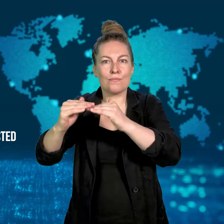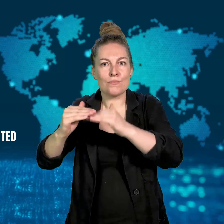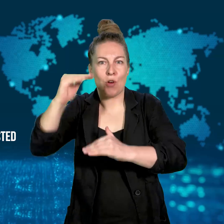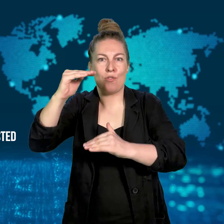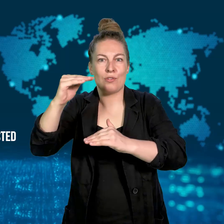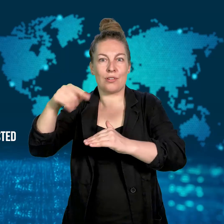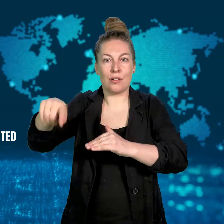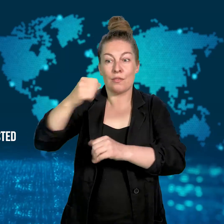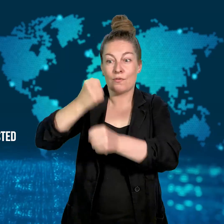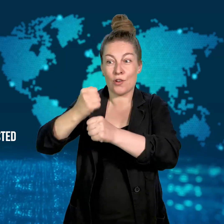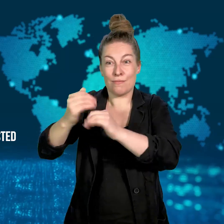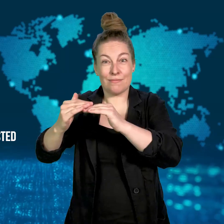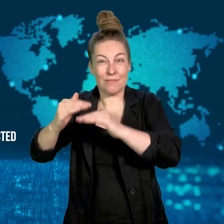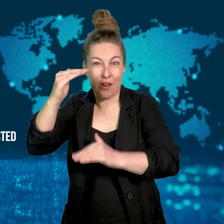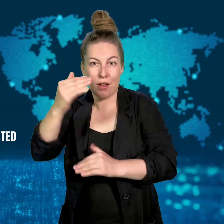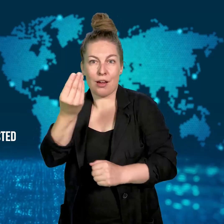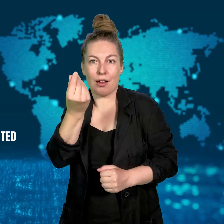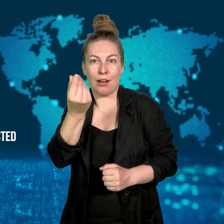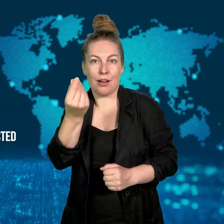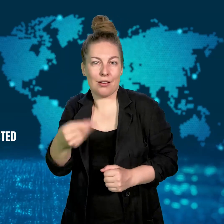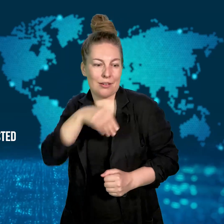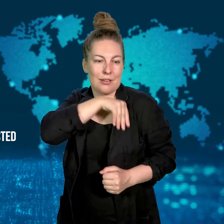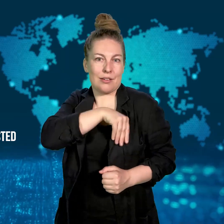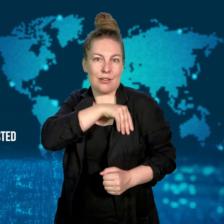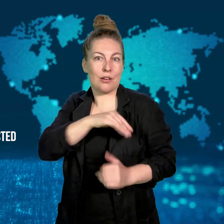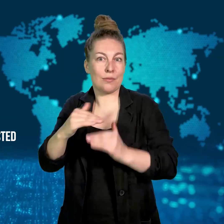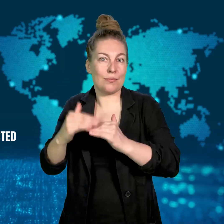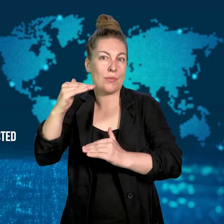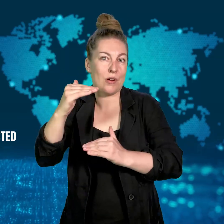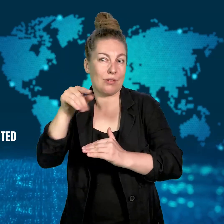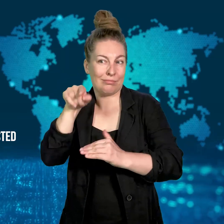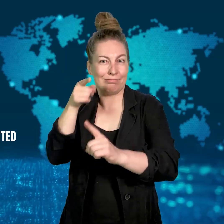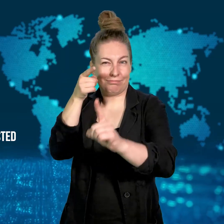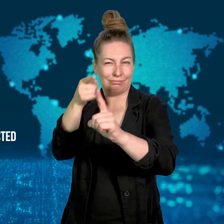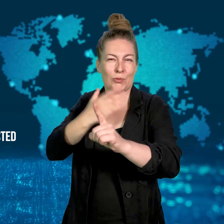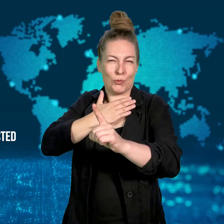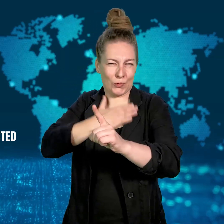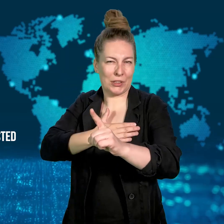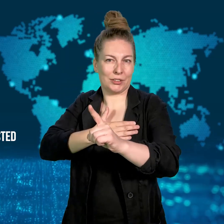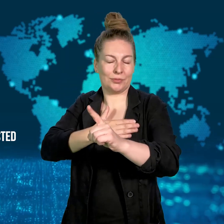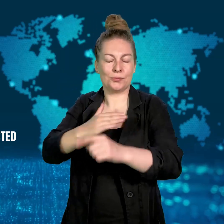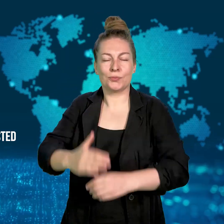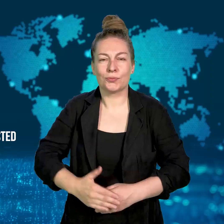since more fires ensure more work for firefighters.